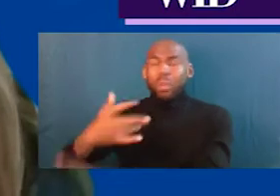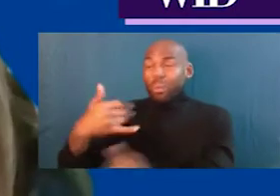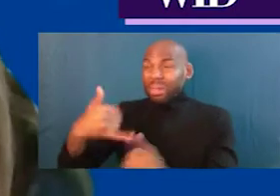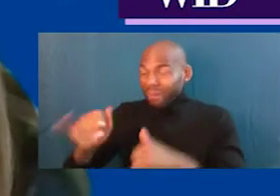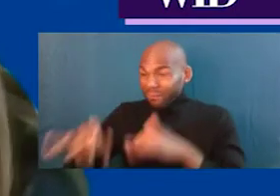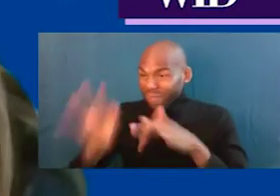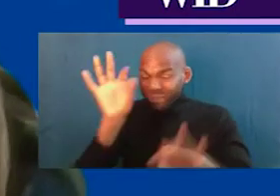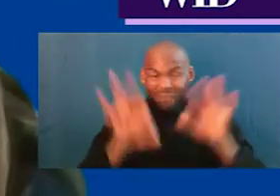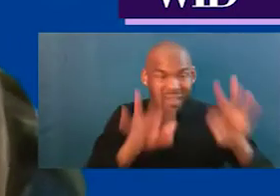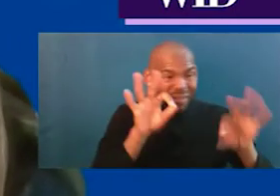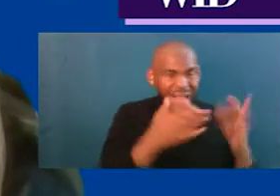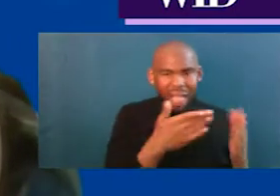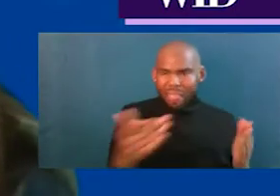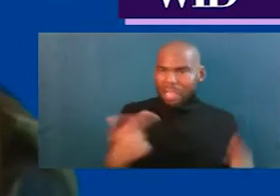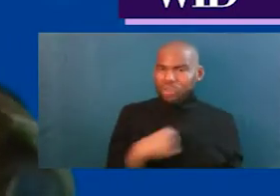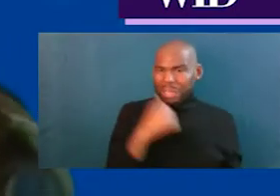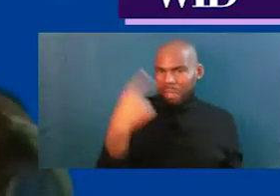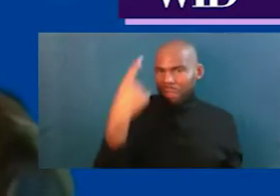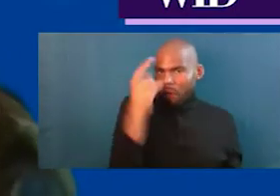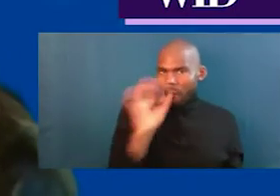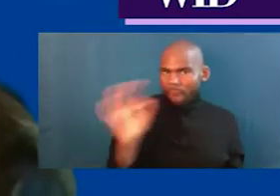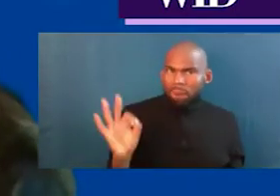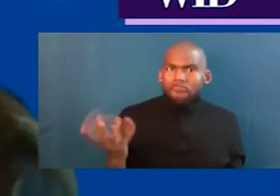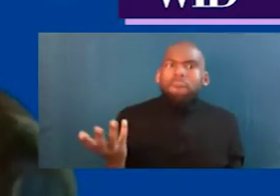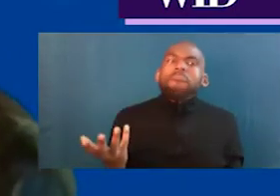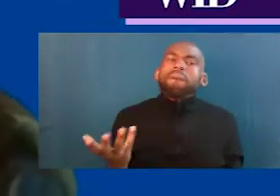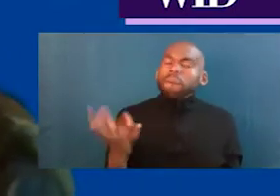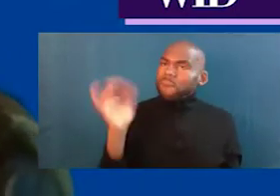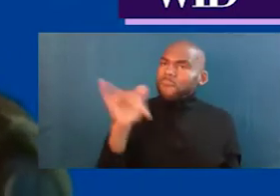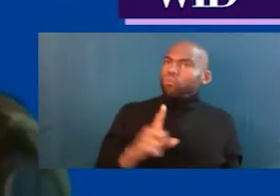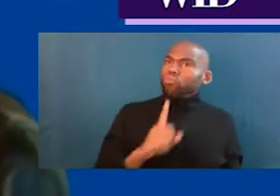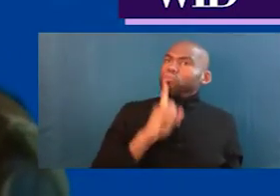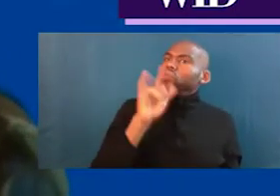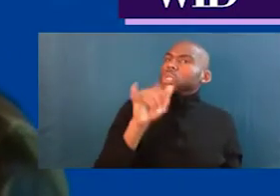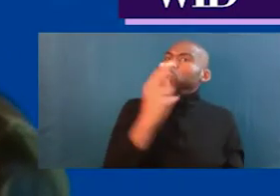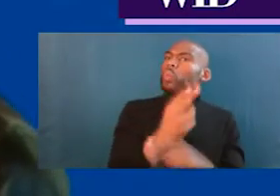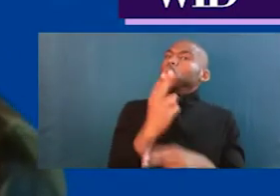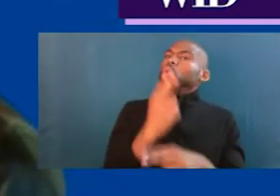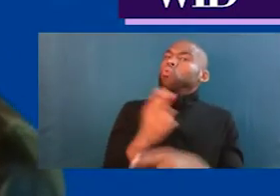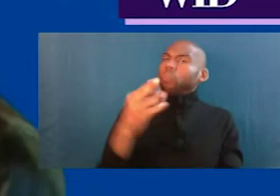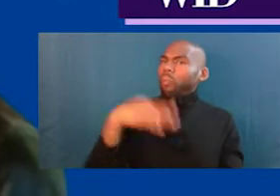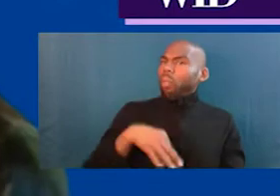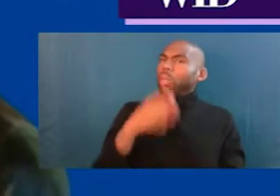didn't think of, so we just, that has been a really useful part of the journey for us